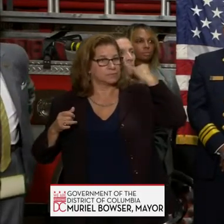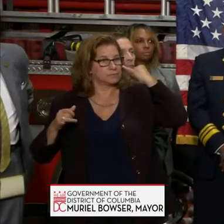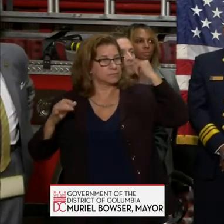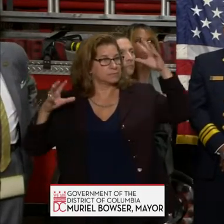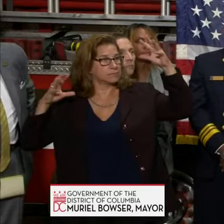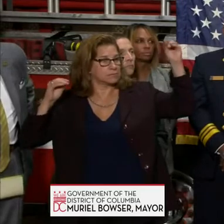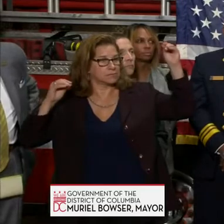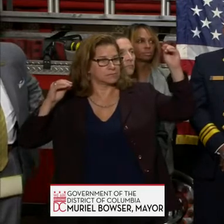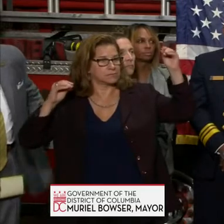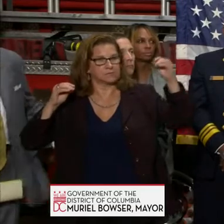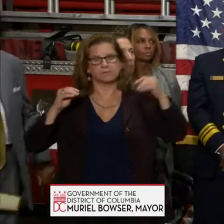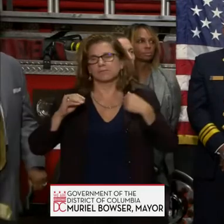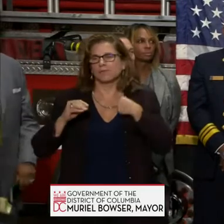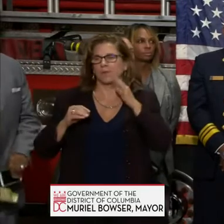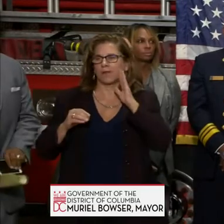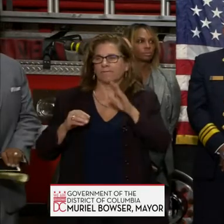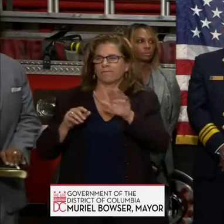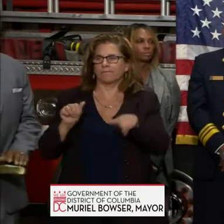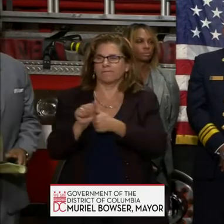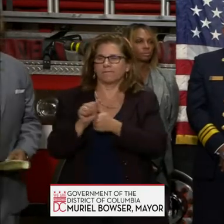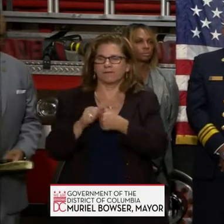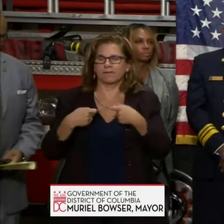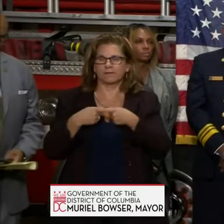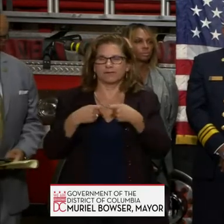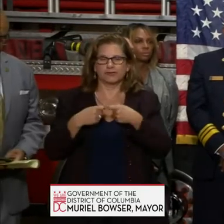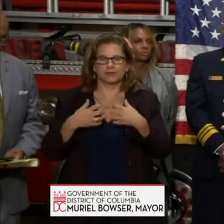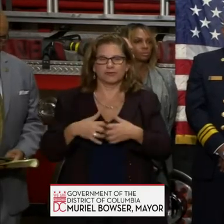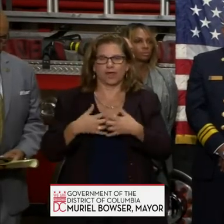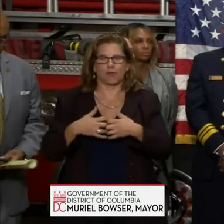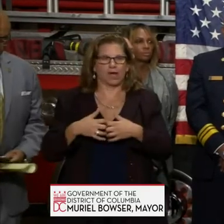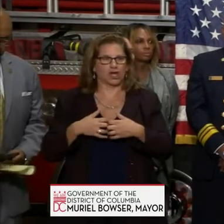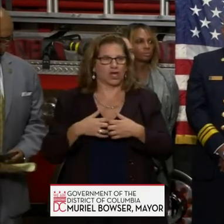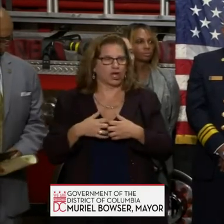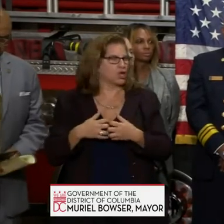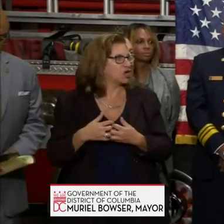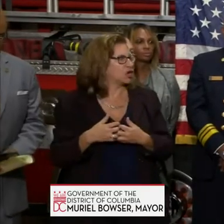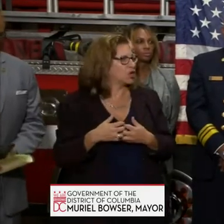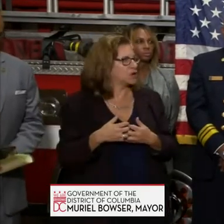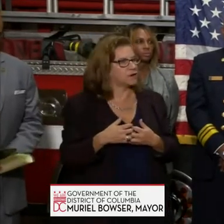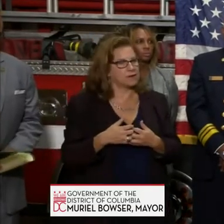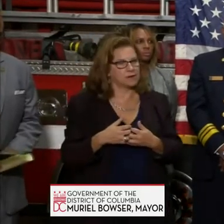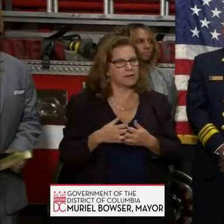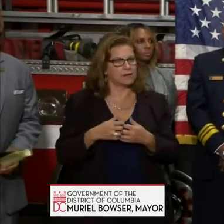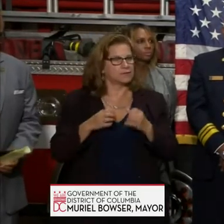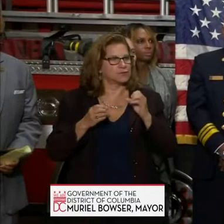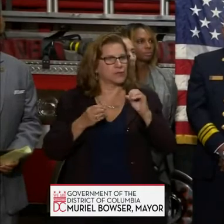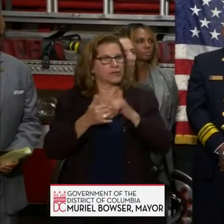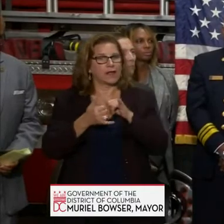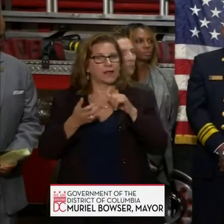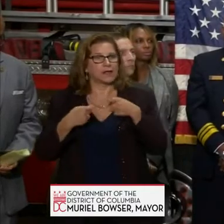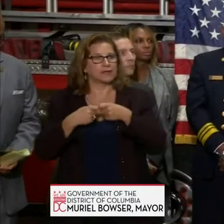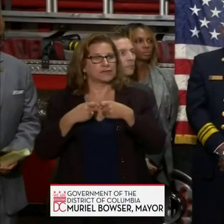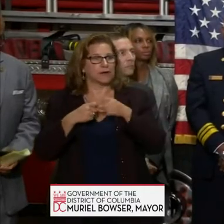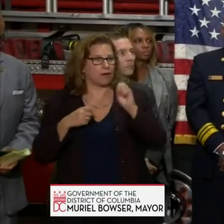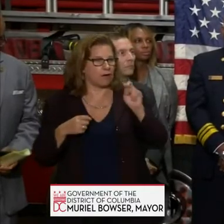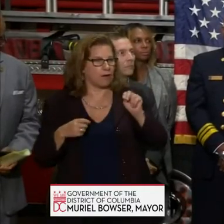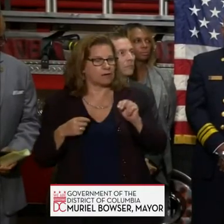MAJOR INTERSECTIONS. I WILL DEFER TO PAUL WIEDEFELD TO ADDRESS THE METRO SPECIFIC CONCERNS BUT AS DIRECTOR